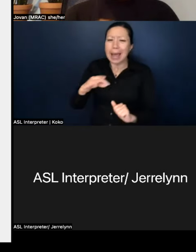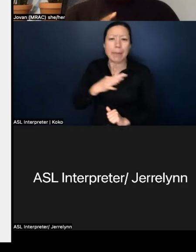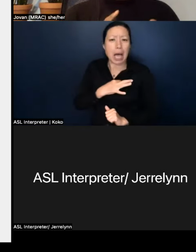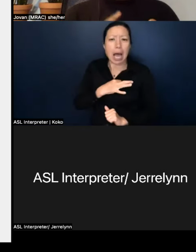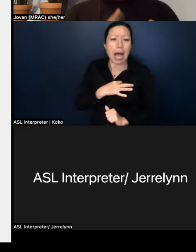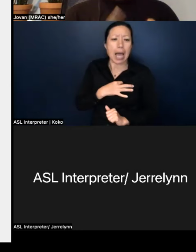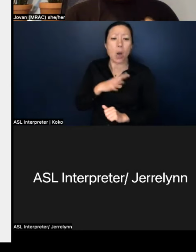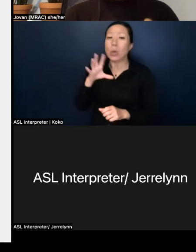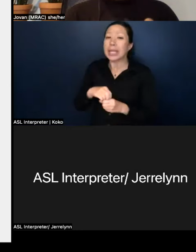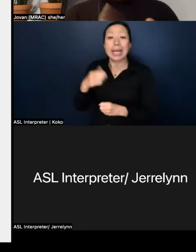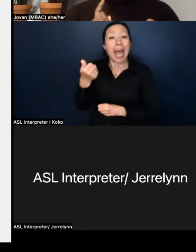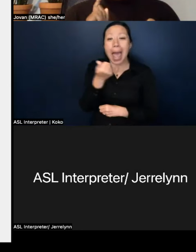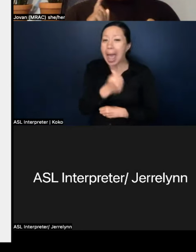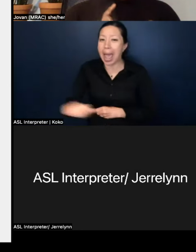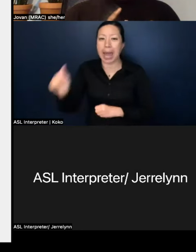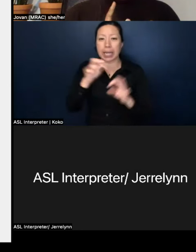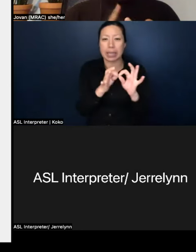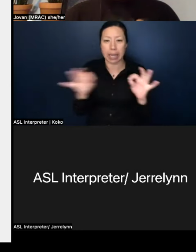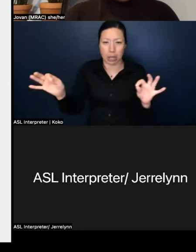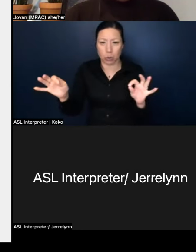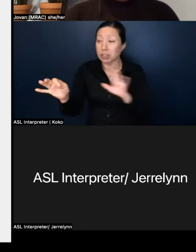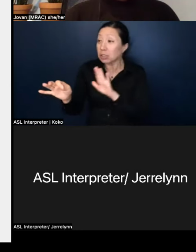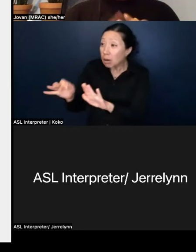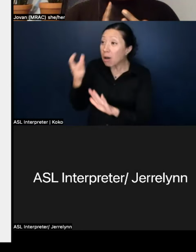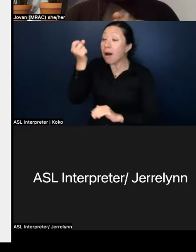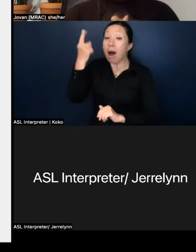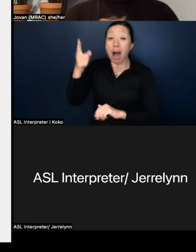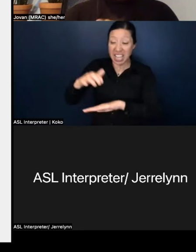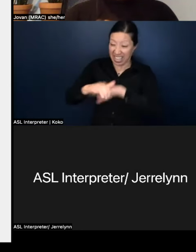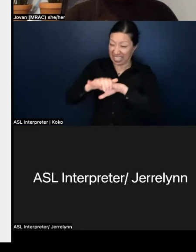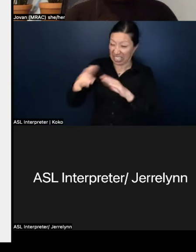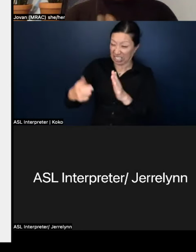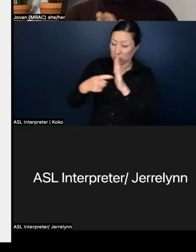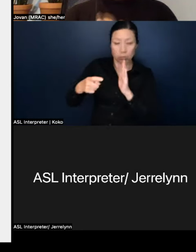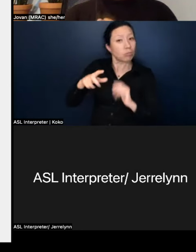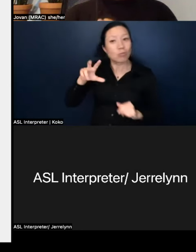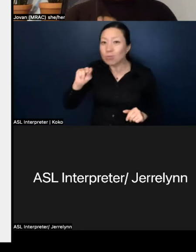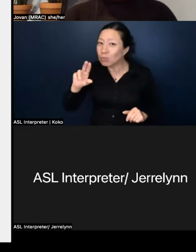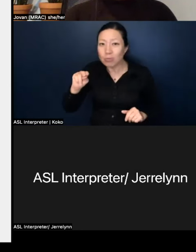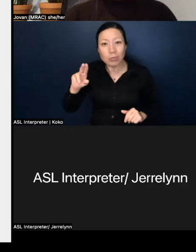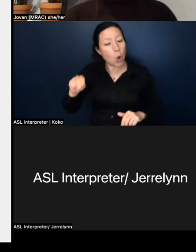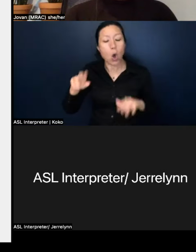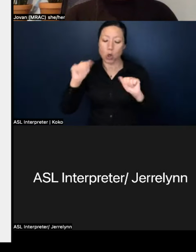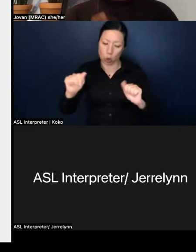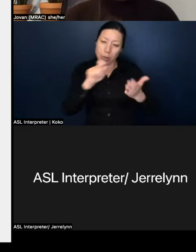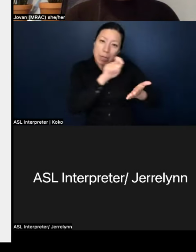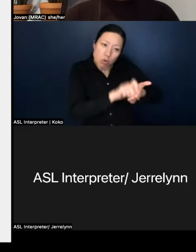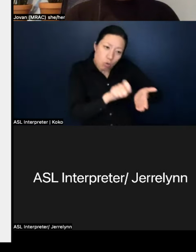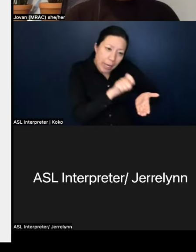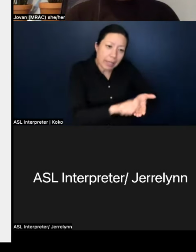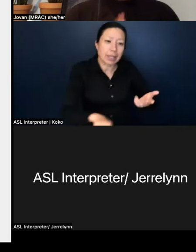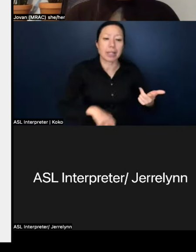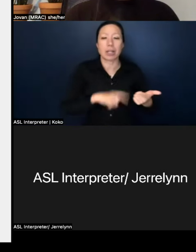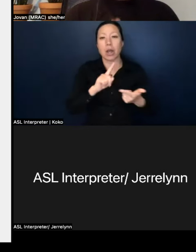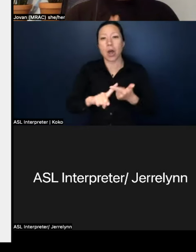Whether it's written, or a voice memo, or a recording, a video recording, you can apply in